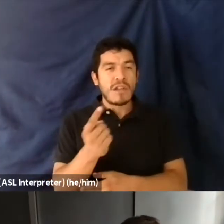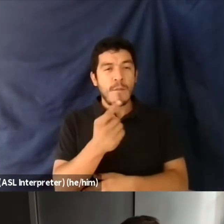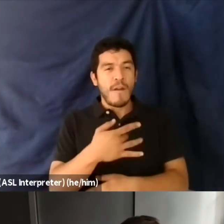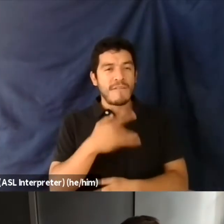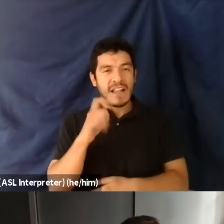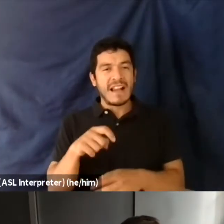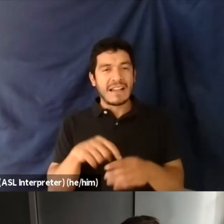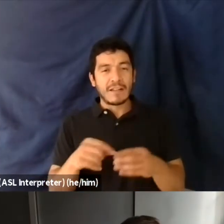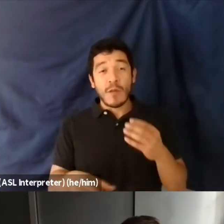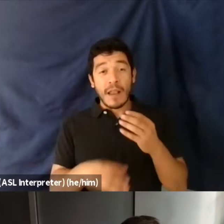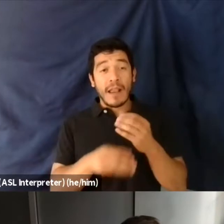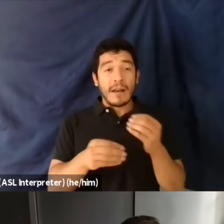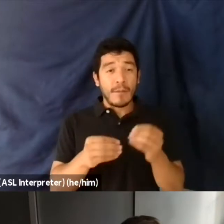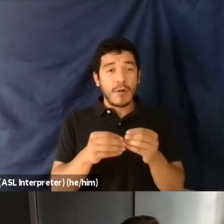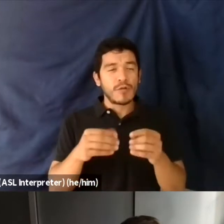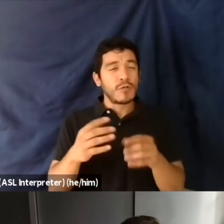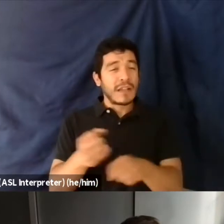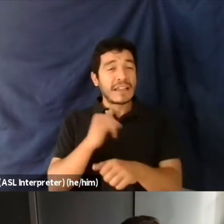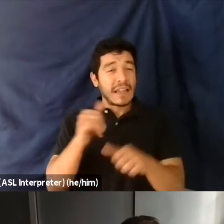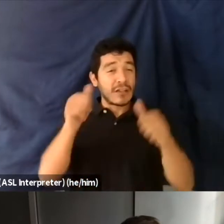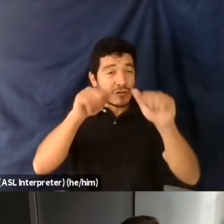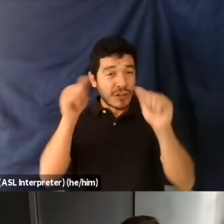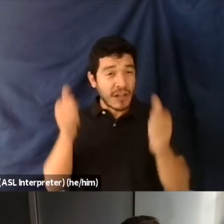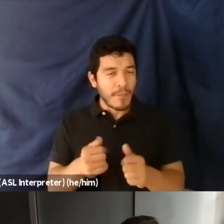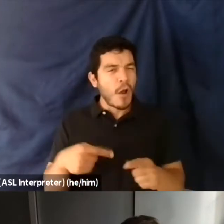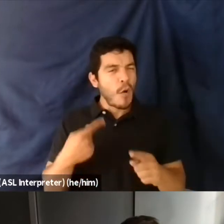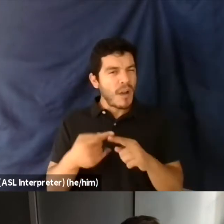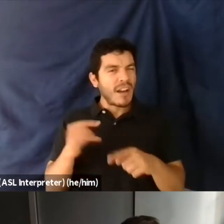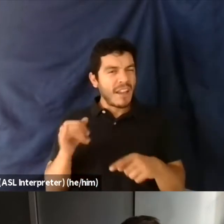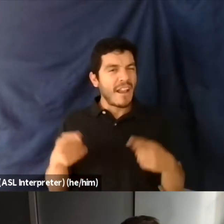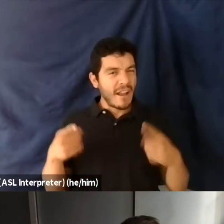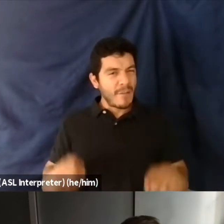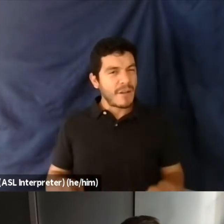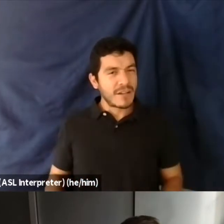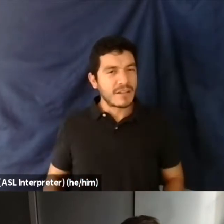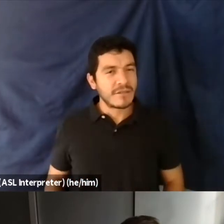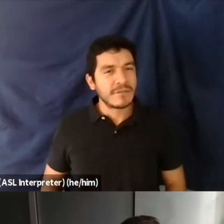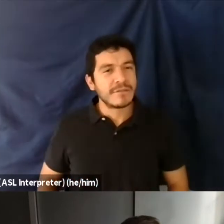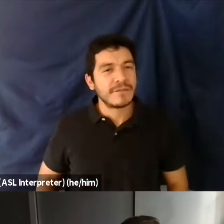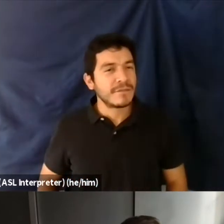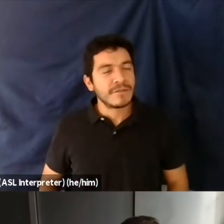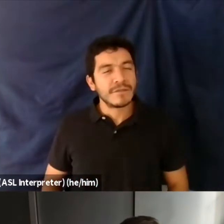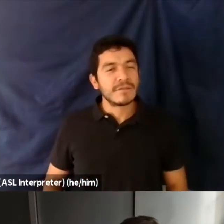you were kind of getting the shape of it, like when did that element kind of present itself? Yeah, well,